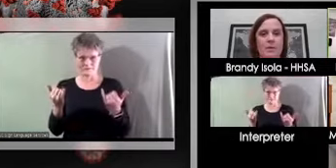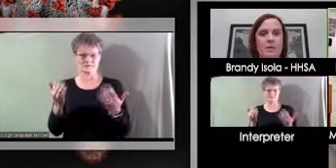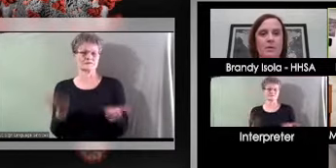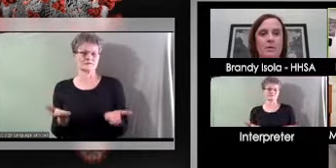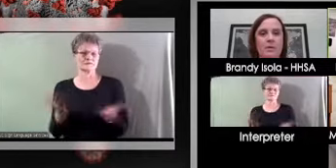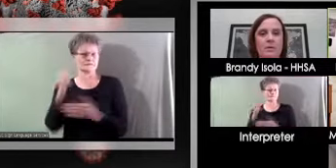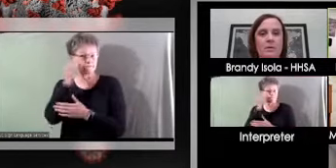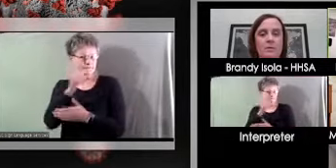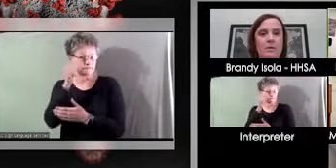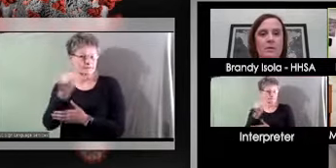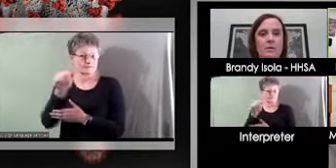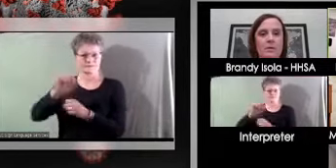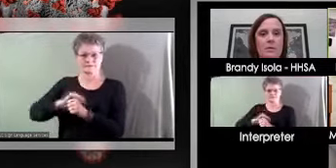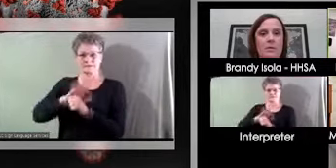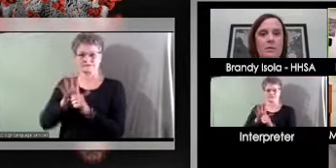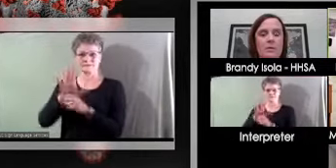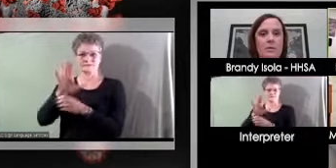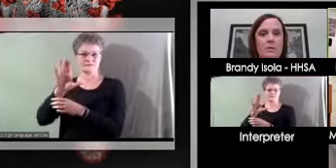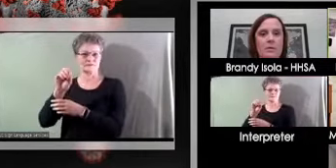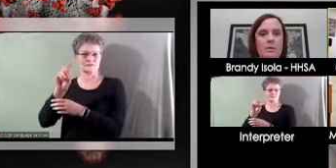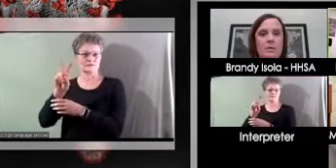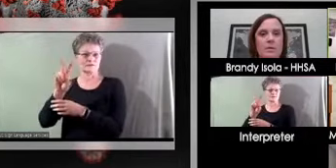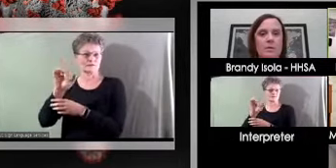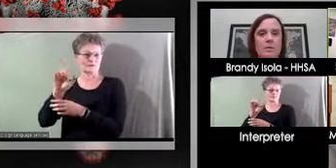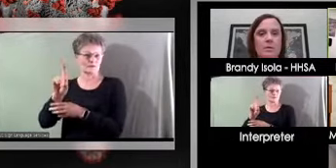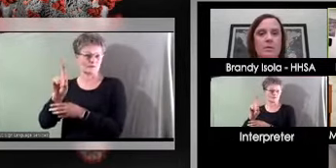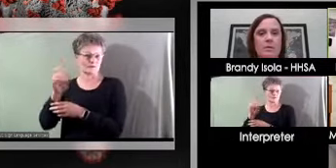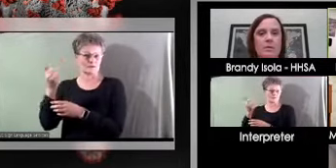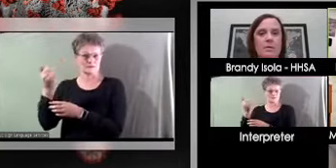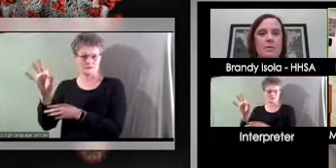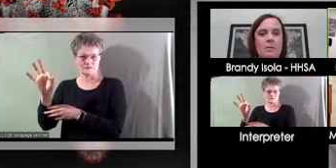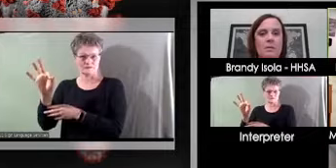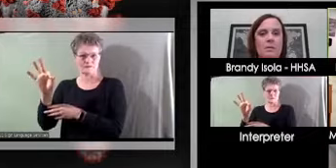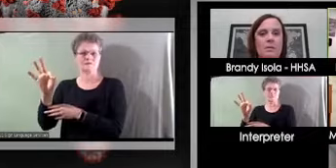COVID-19 press briefing. I'll start out, as always, with the